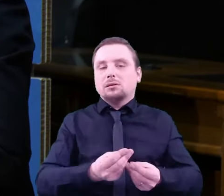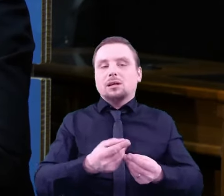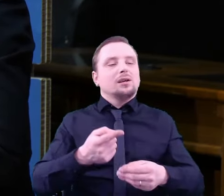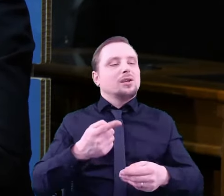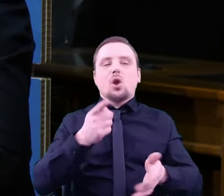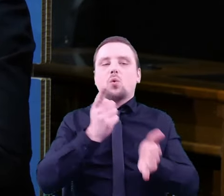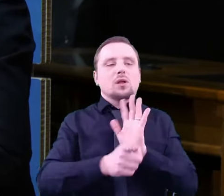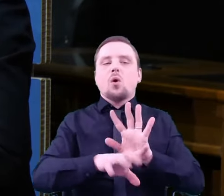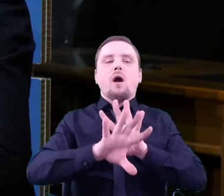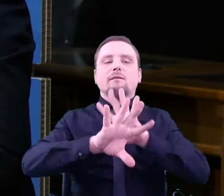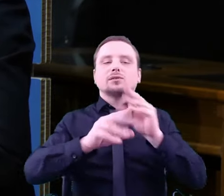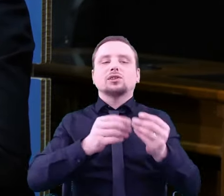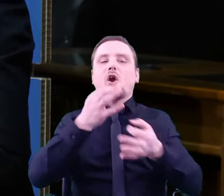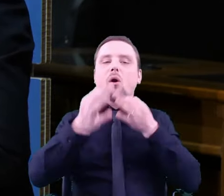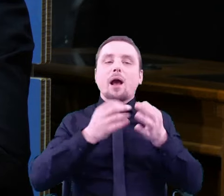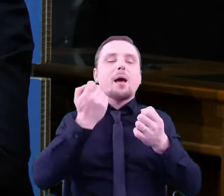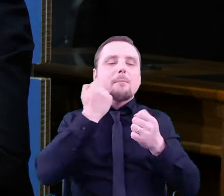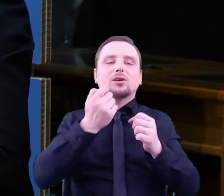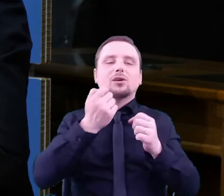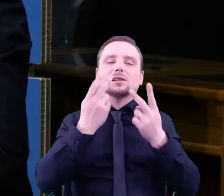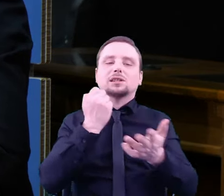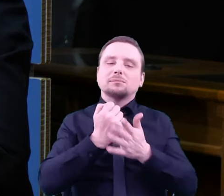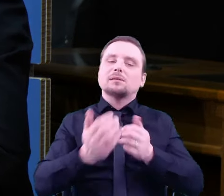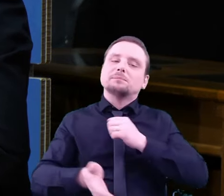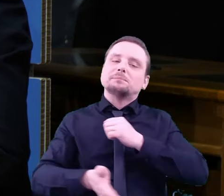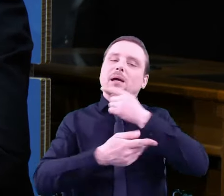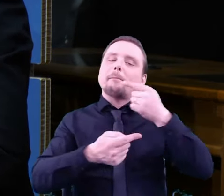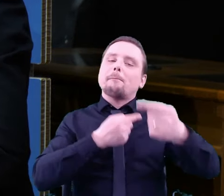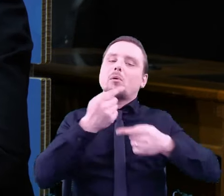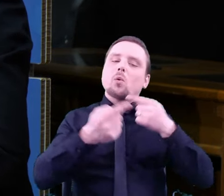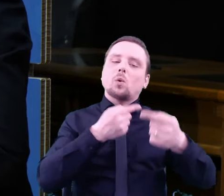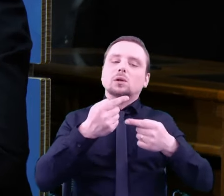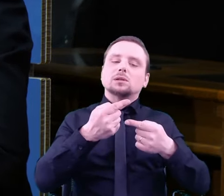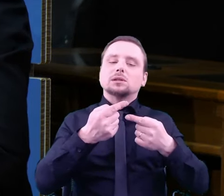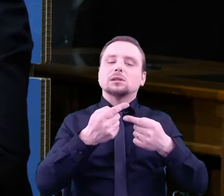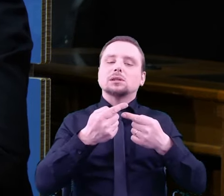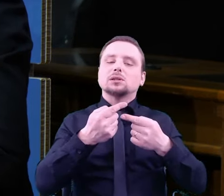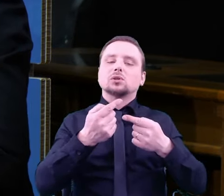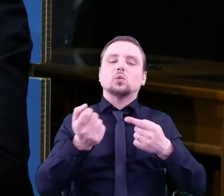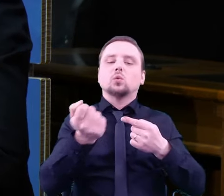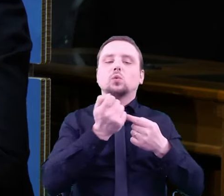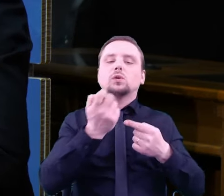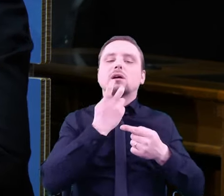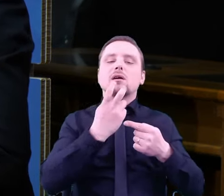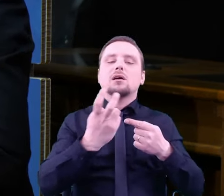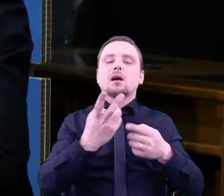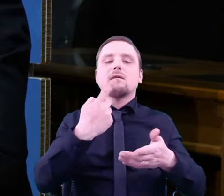but the last one worth mentioning is supporting the processes of energy consumption in buildings and environmental protection.